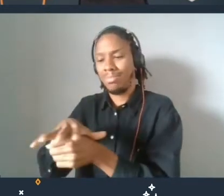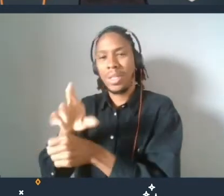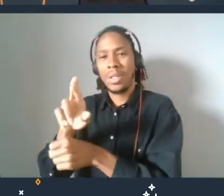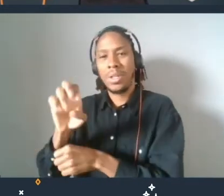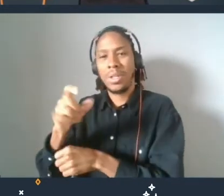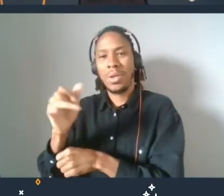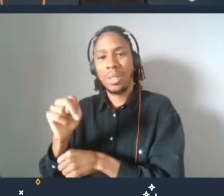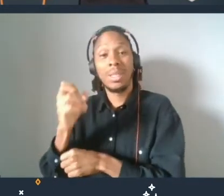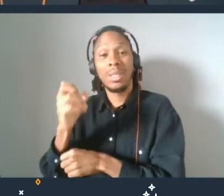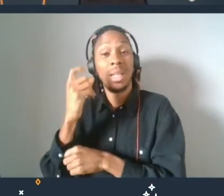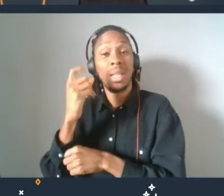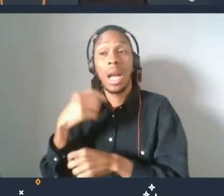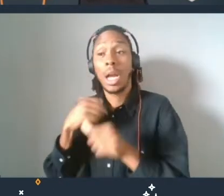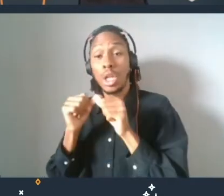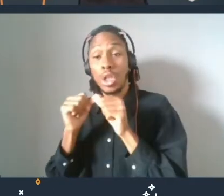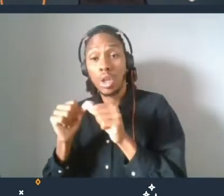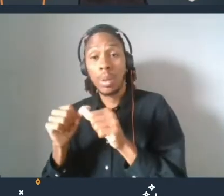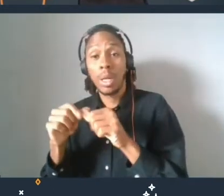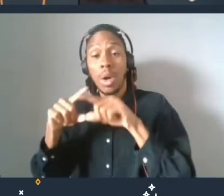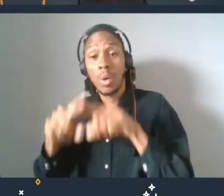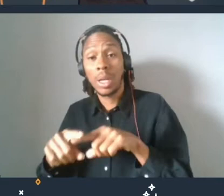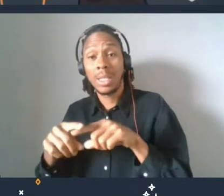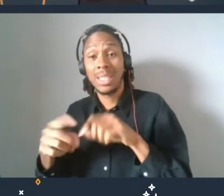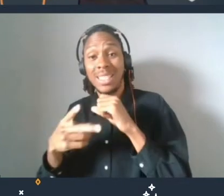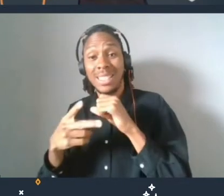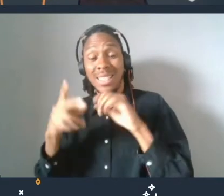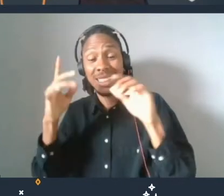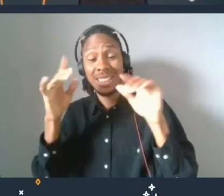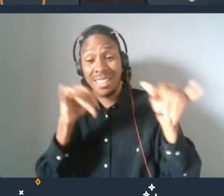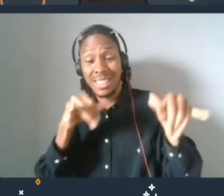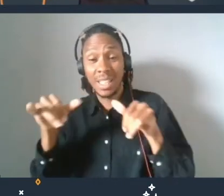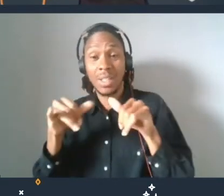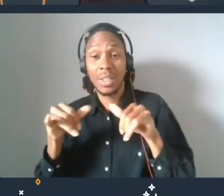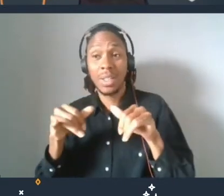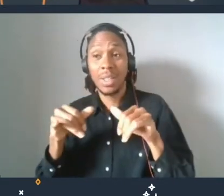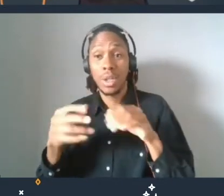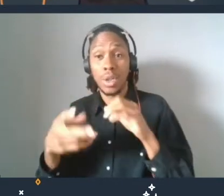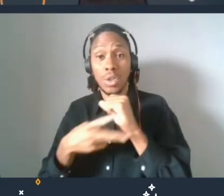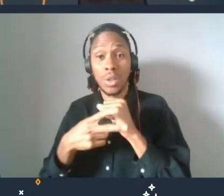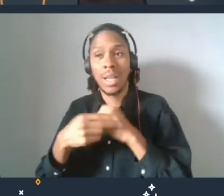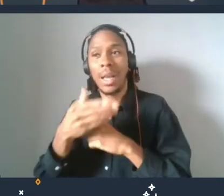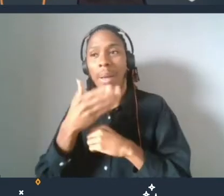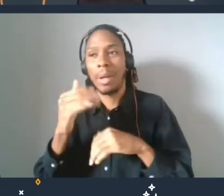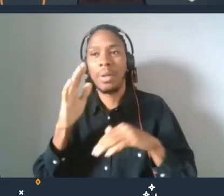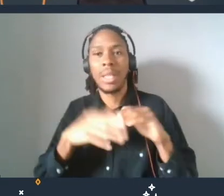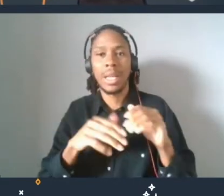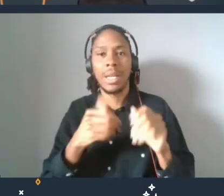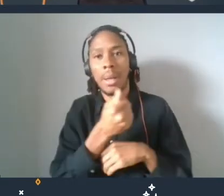of our standard regional storage is often better than what others refer to as multi-region storage.